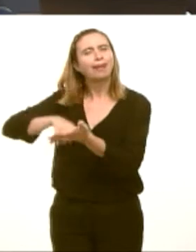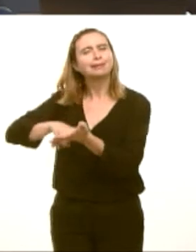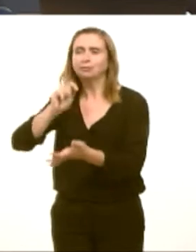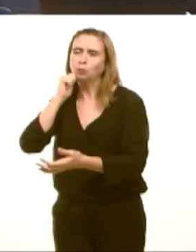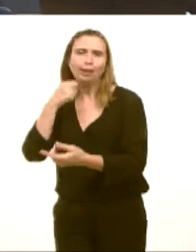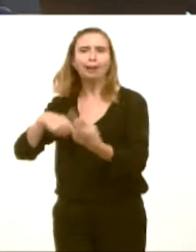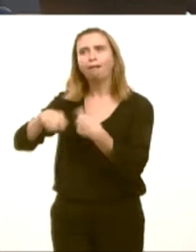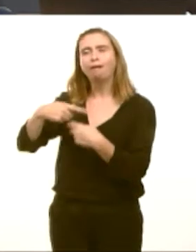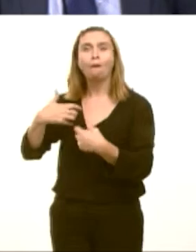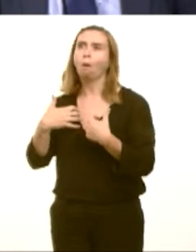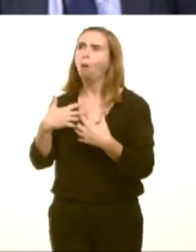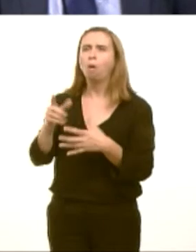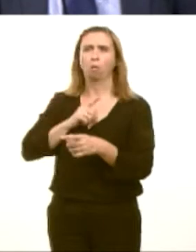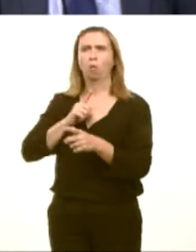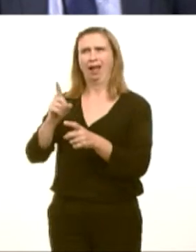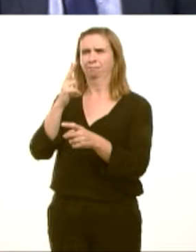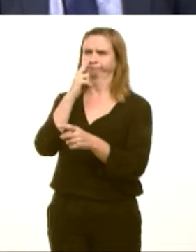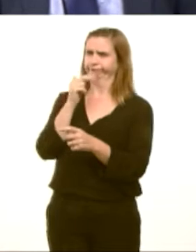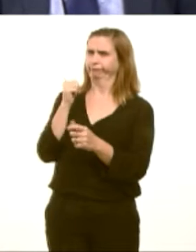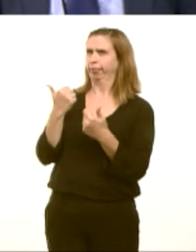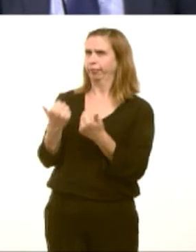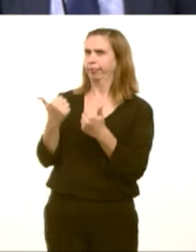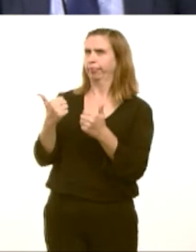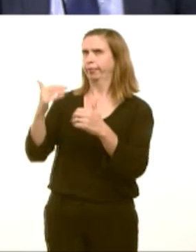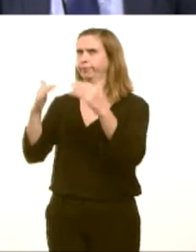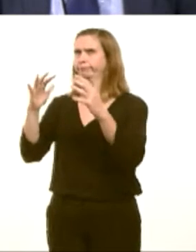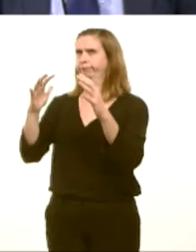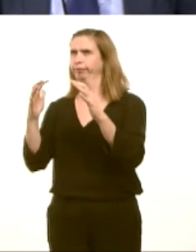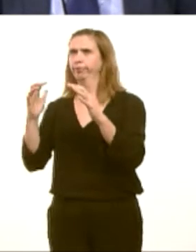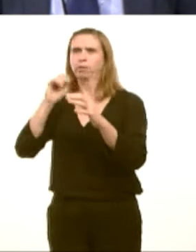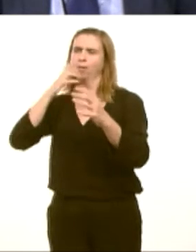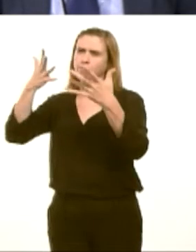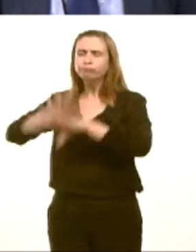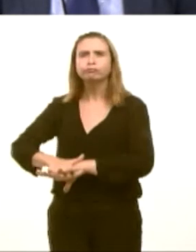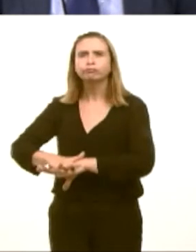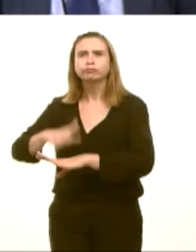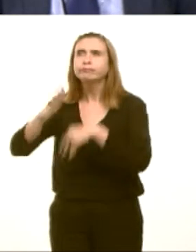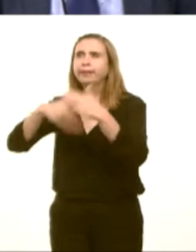perhaps, had seen better days in terms of its fabric, be transformed in order to provide